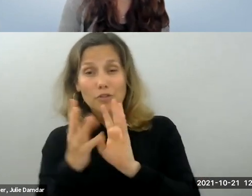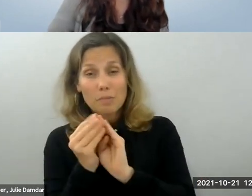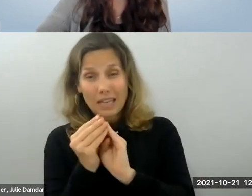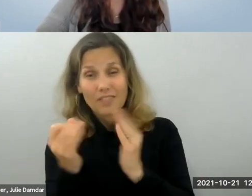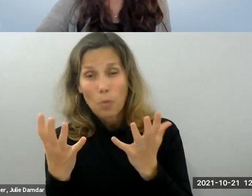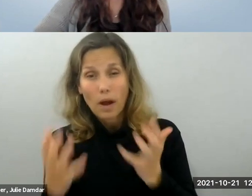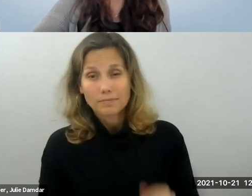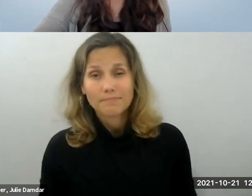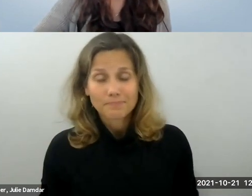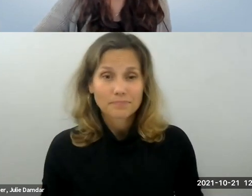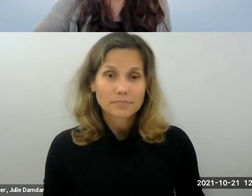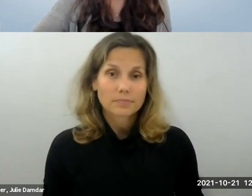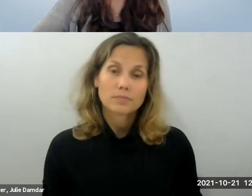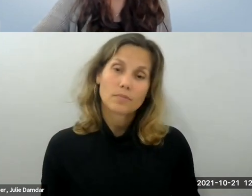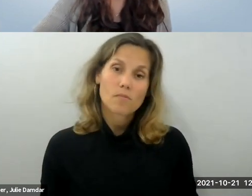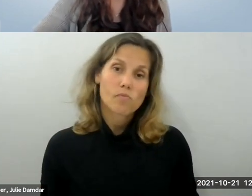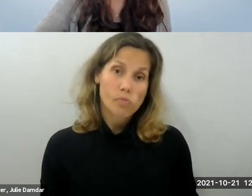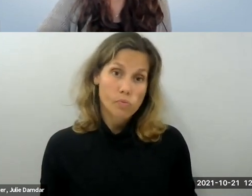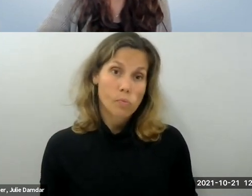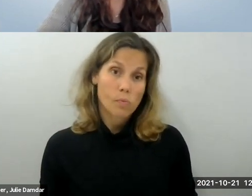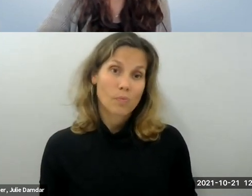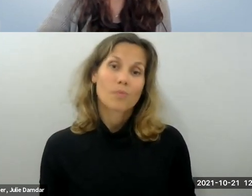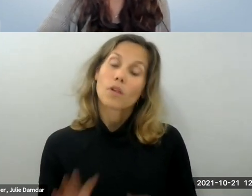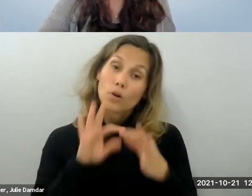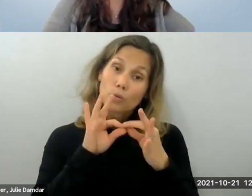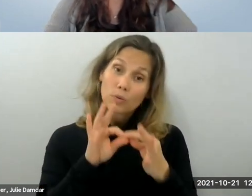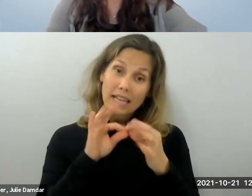Heidi Brown (she/her): And speaking of keeping implementation processes on track.